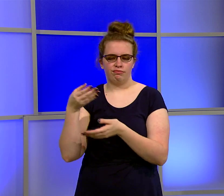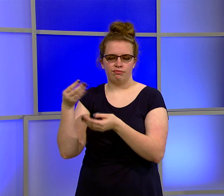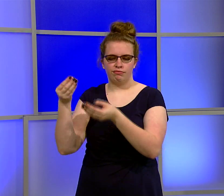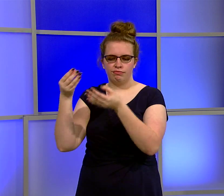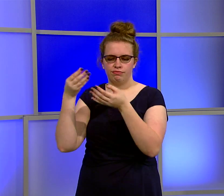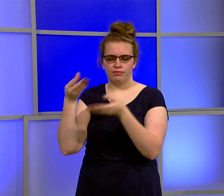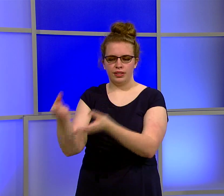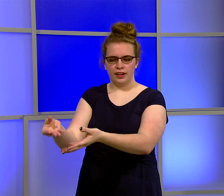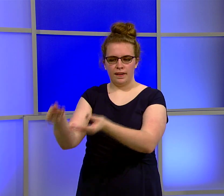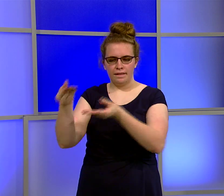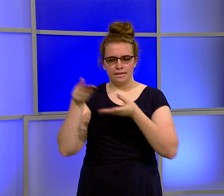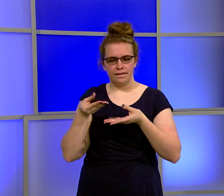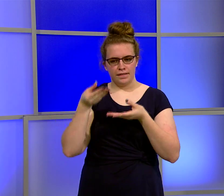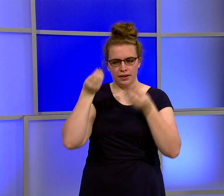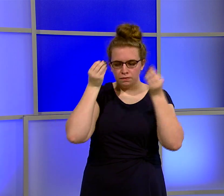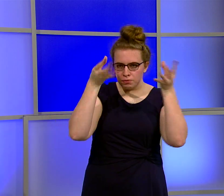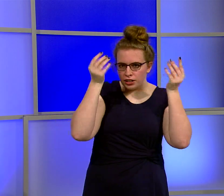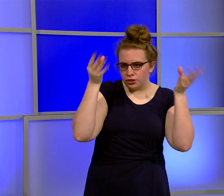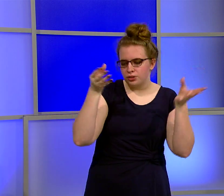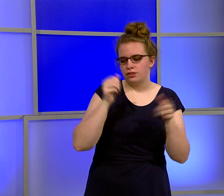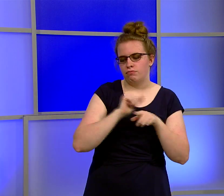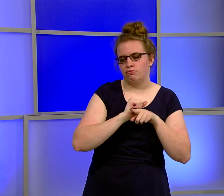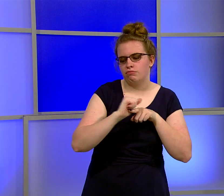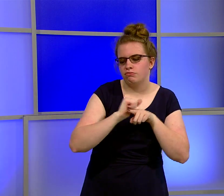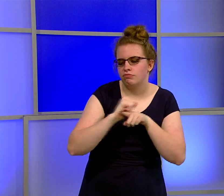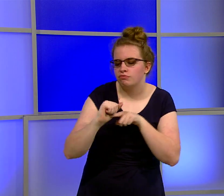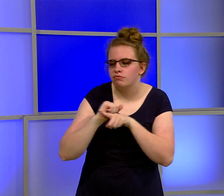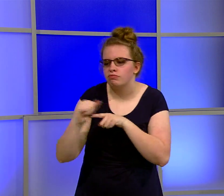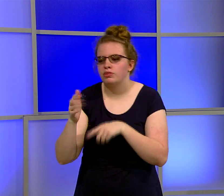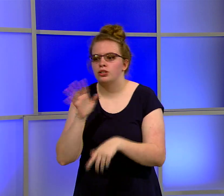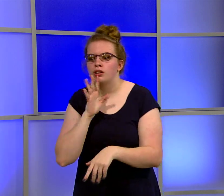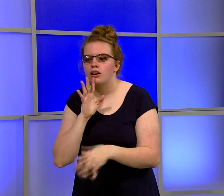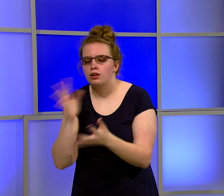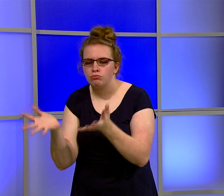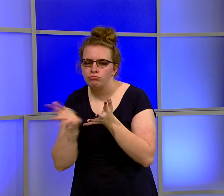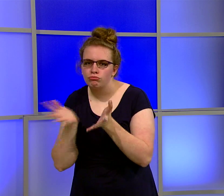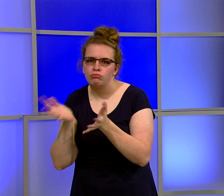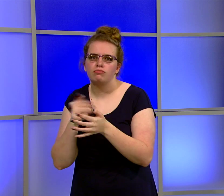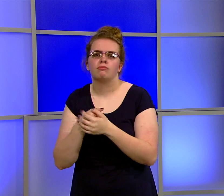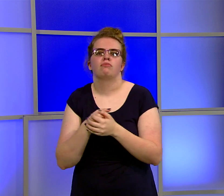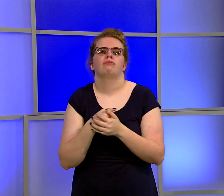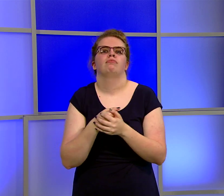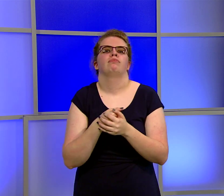we needed help with homework someone to talk with or someone to sign with